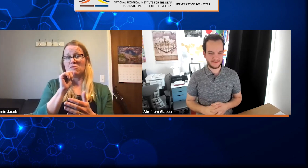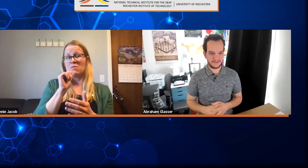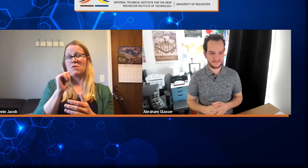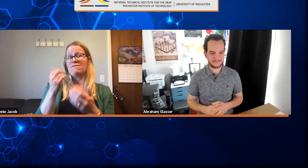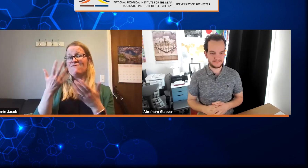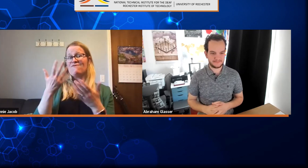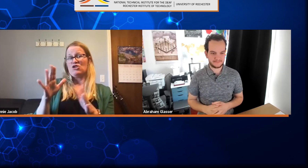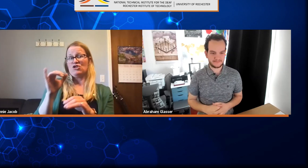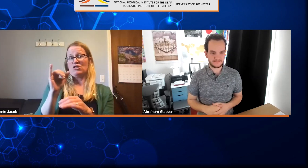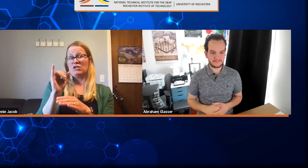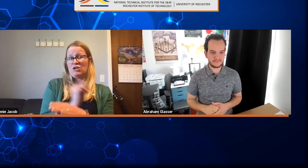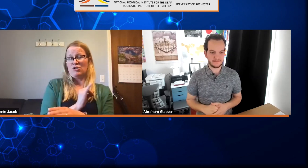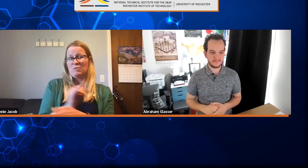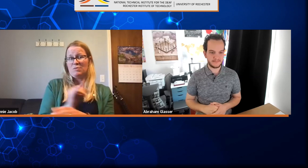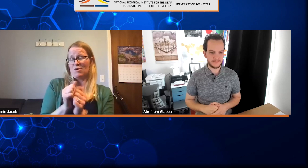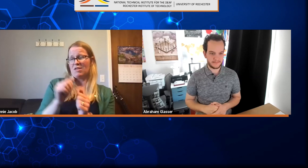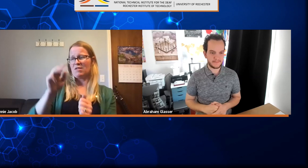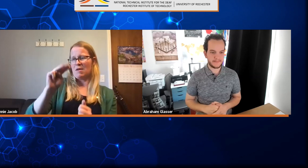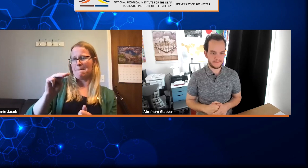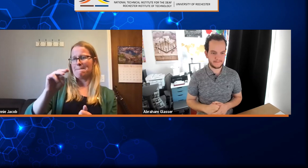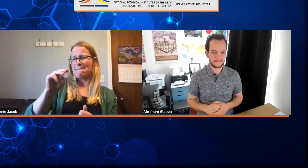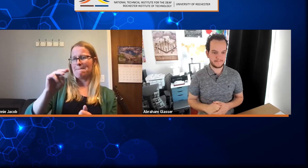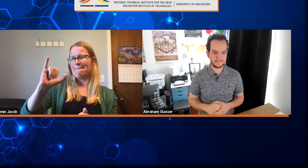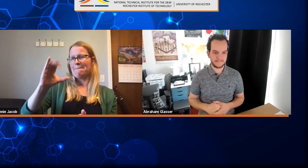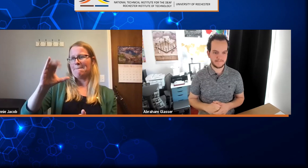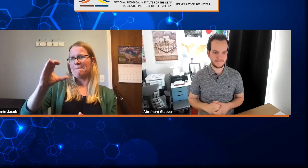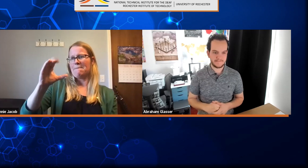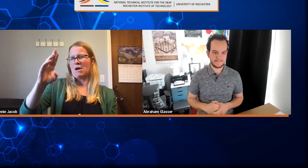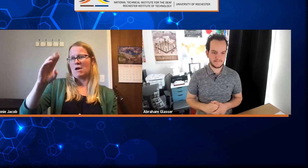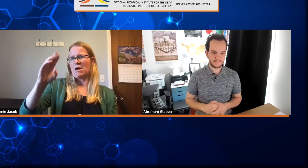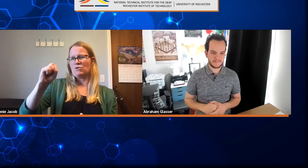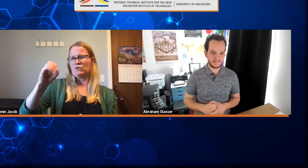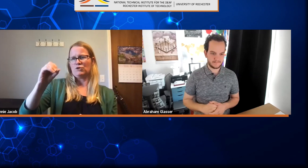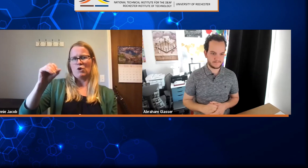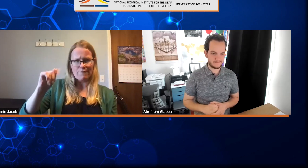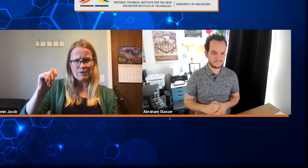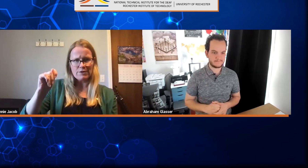He previously completed internships at Microsoft